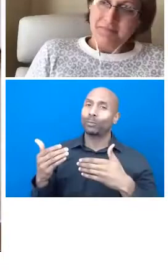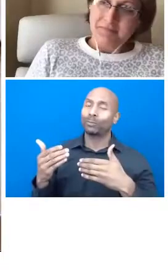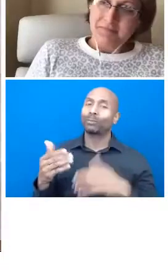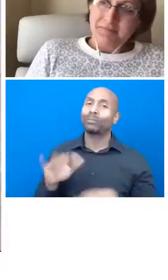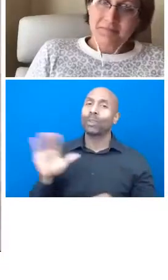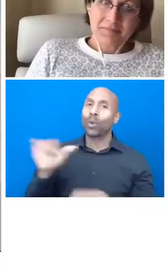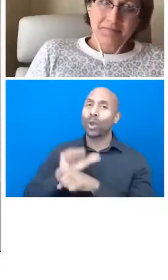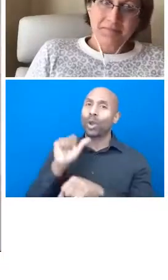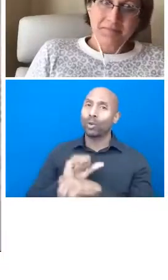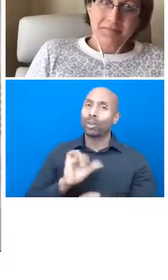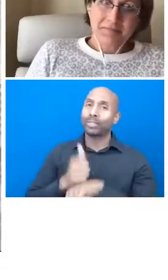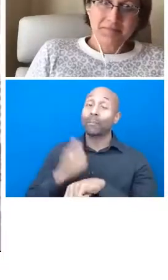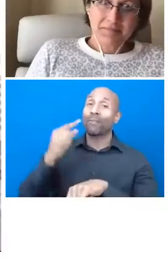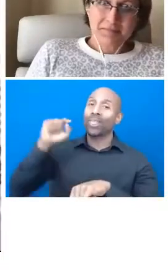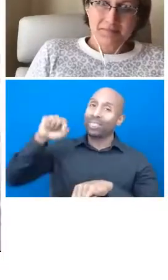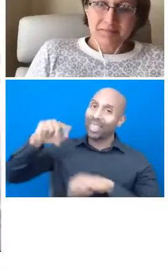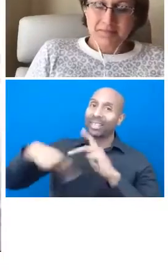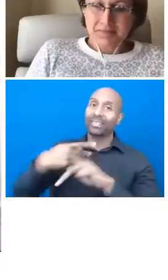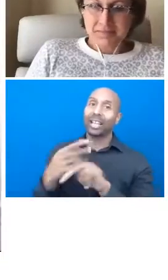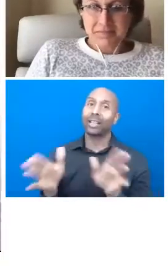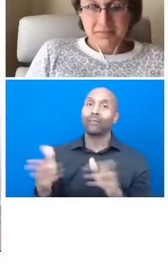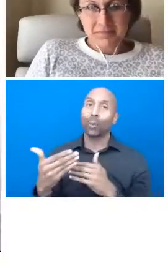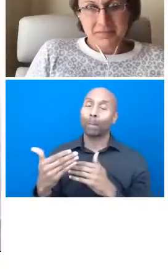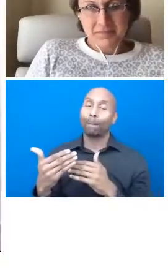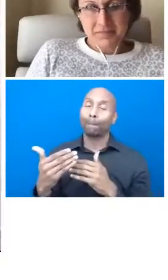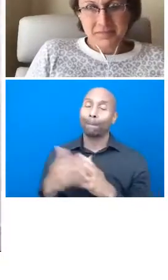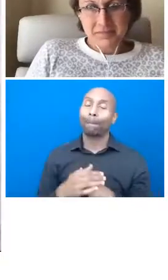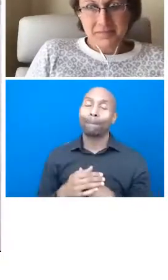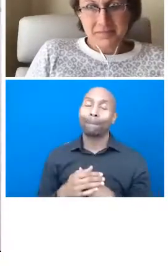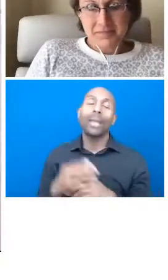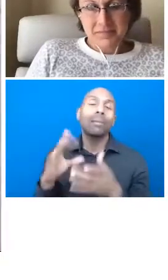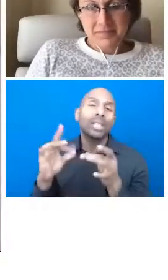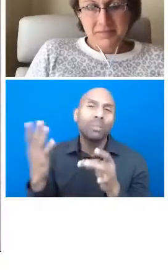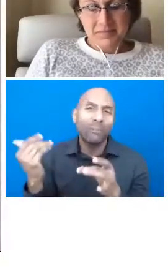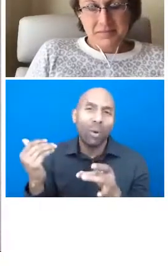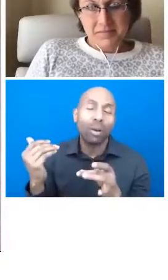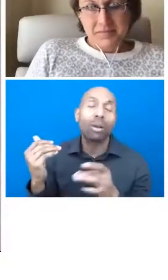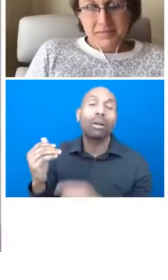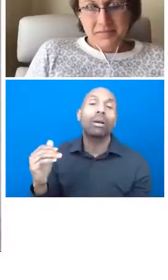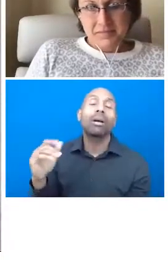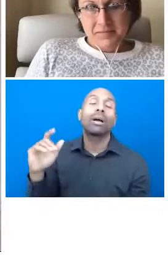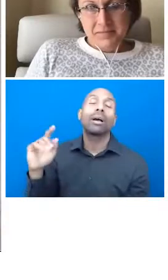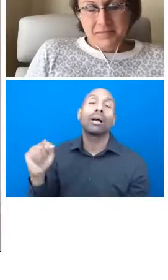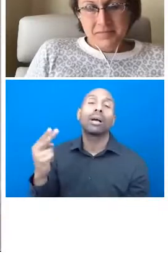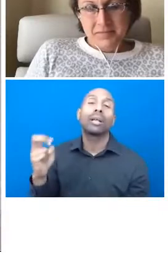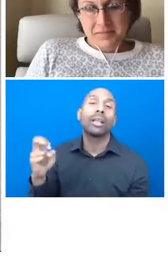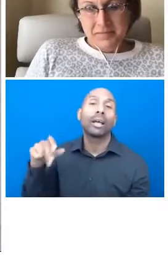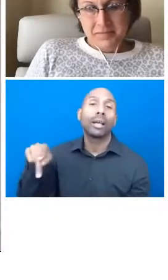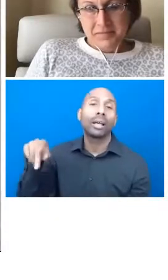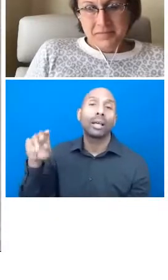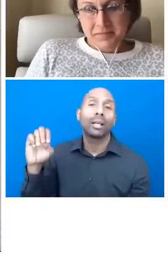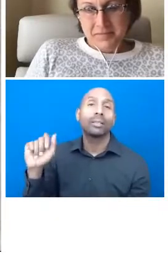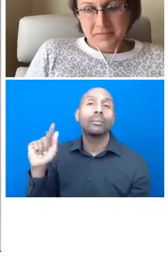As I mentioned earlier, the Peale is currently on its way through renovations.